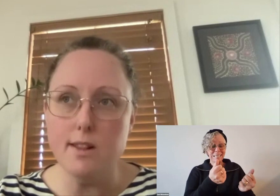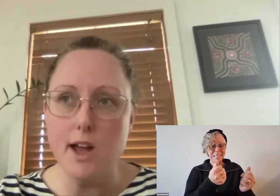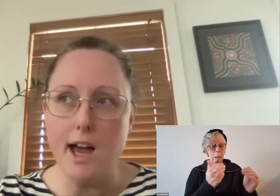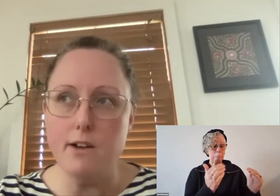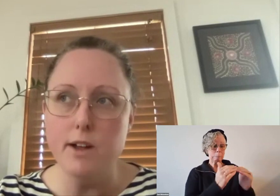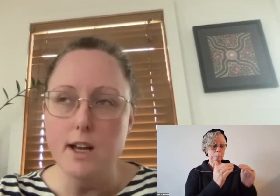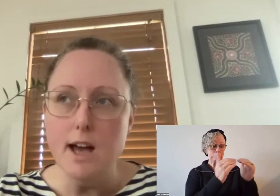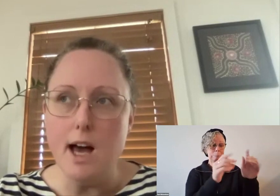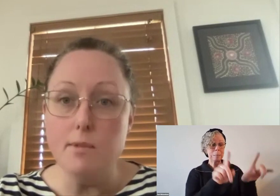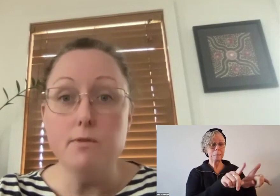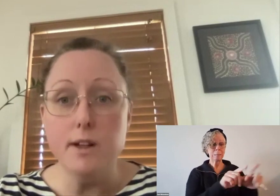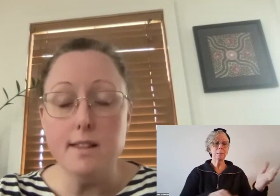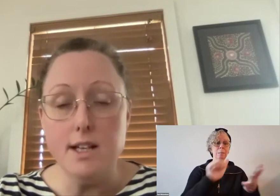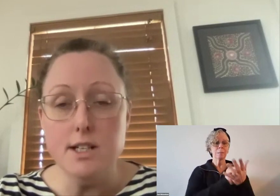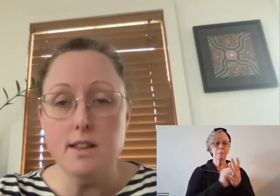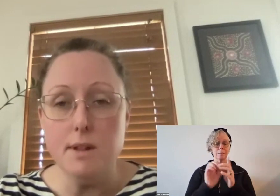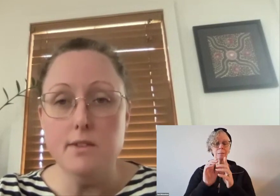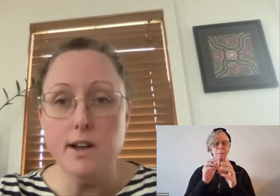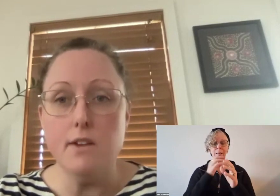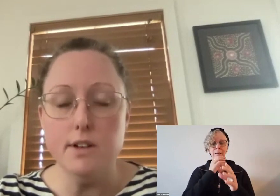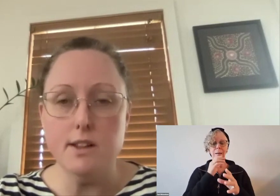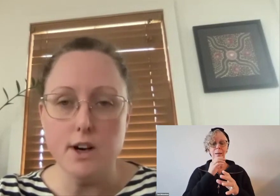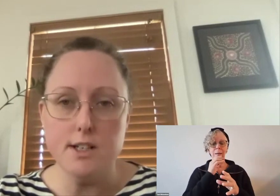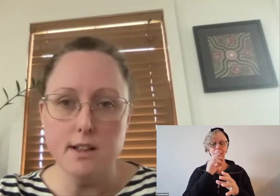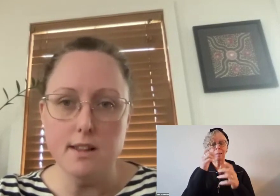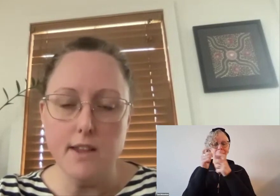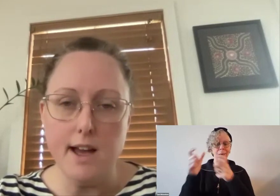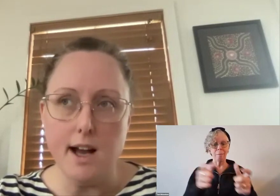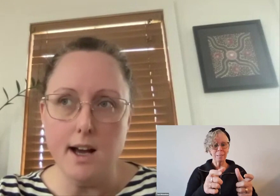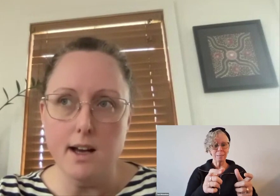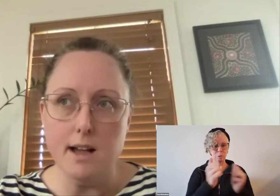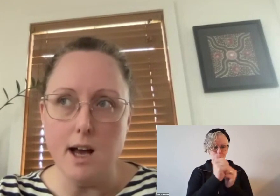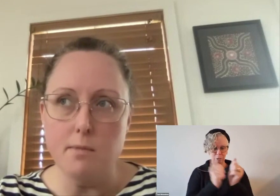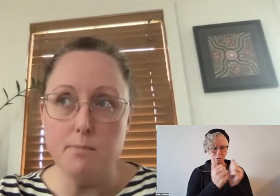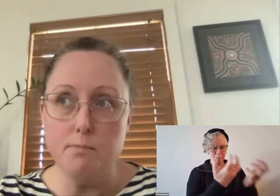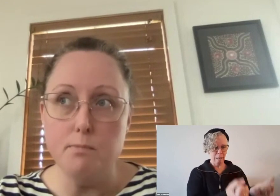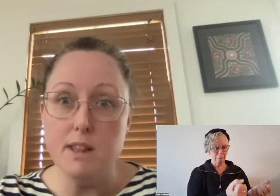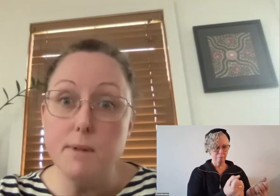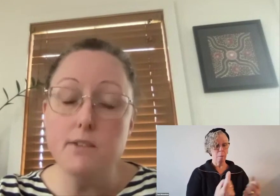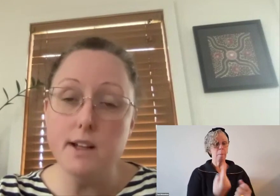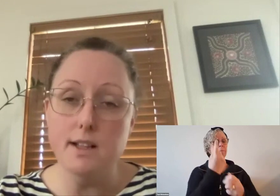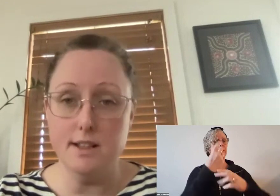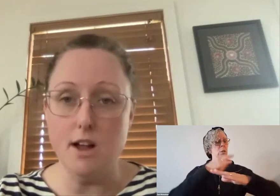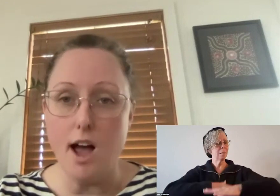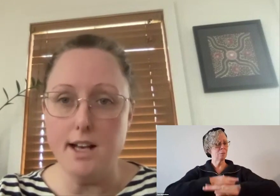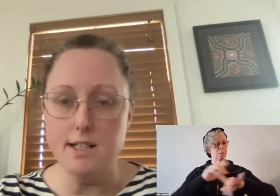and we also have some First Nations-specific governance structures that are specifically designed